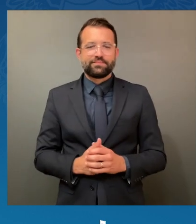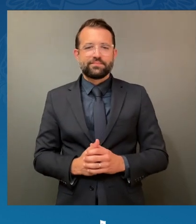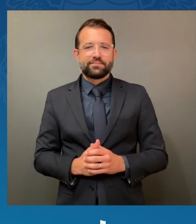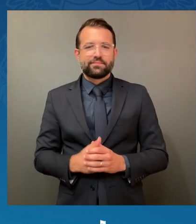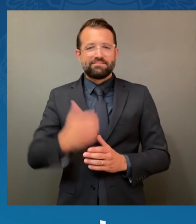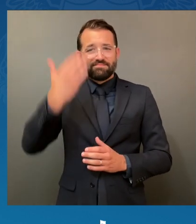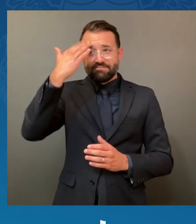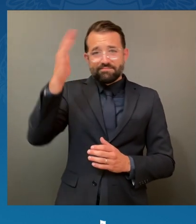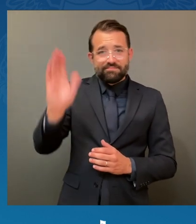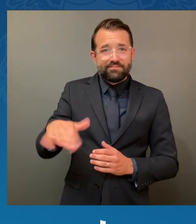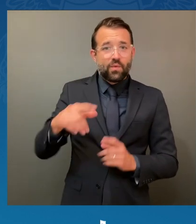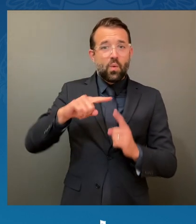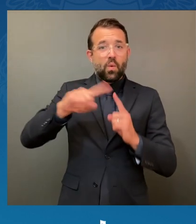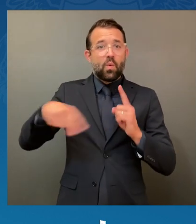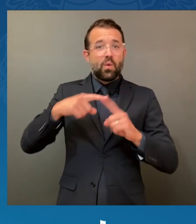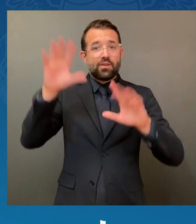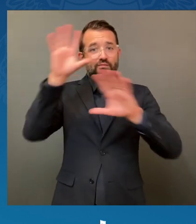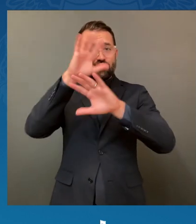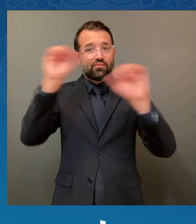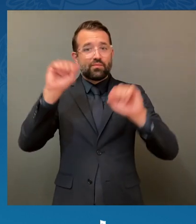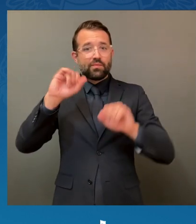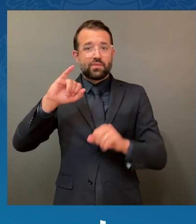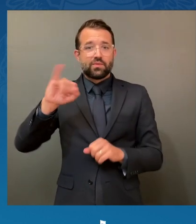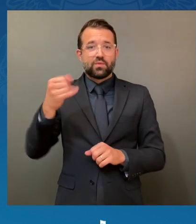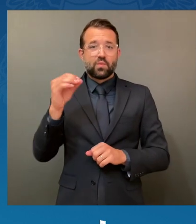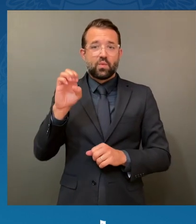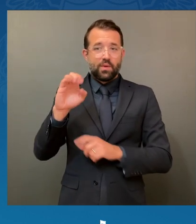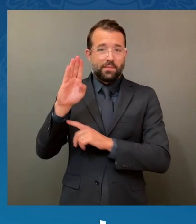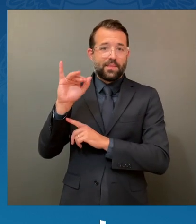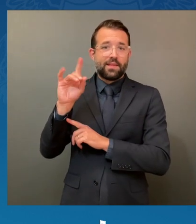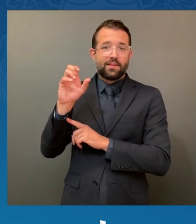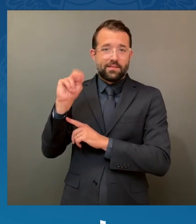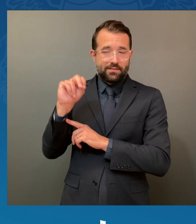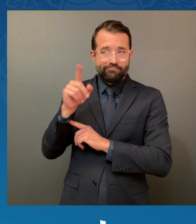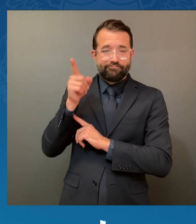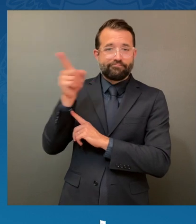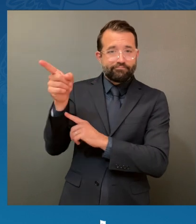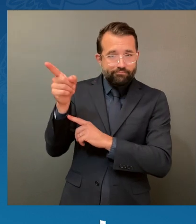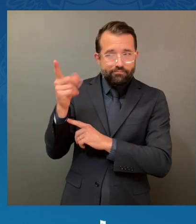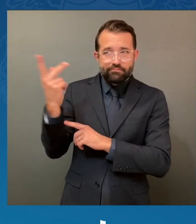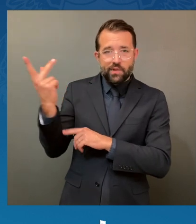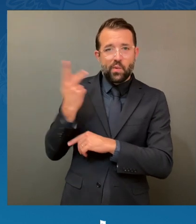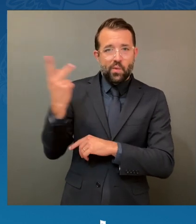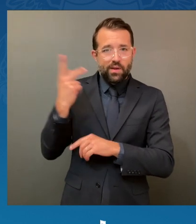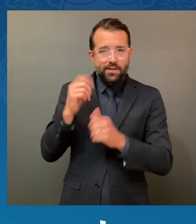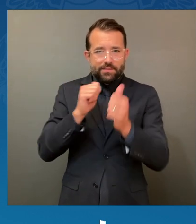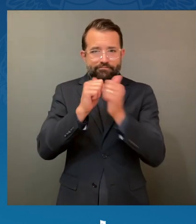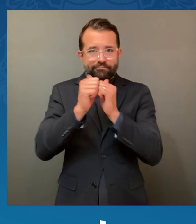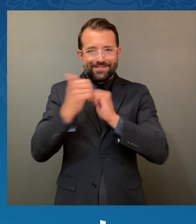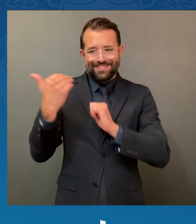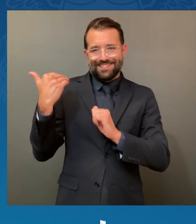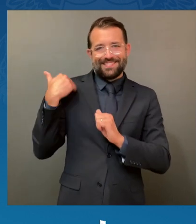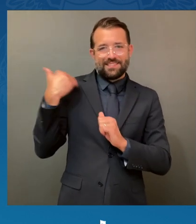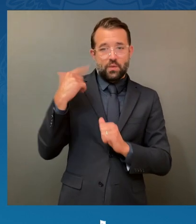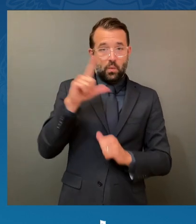and I ran in 2020, I had the privilege to meet and speak with leaders from across our nation.